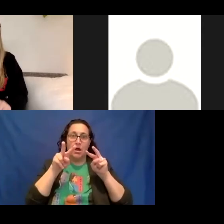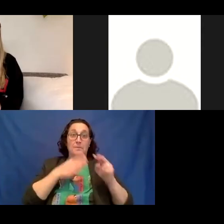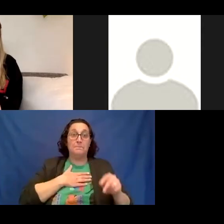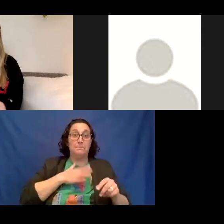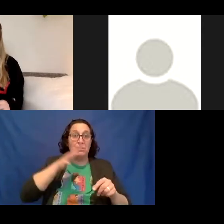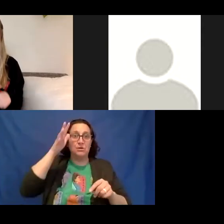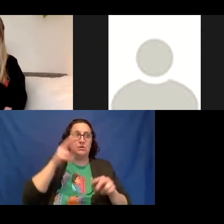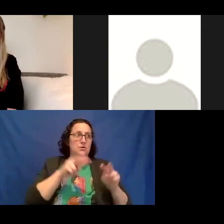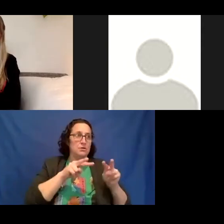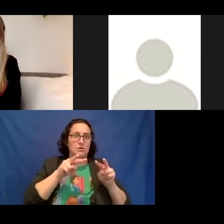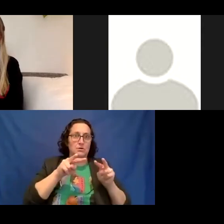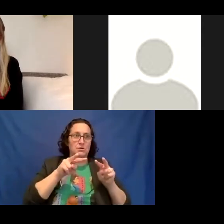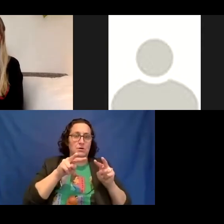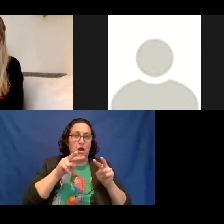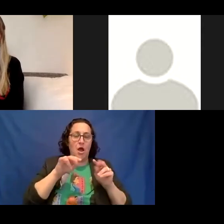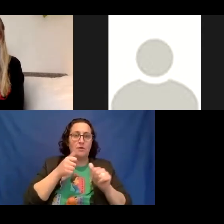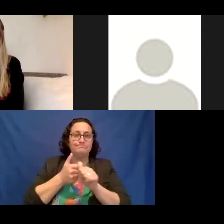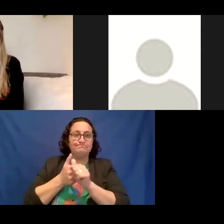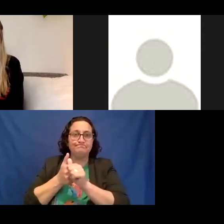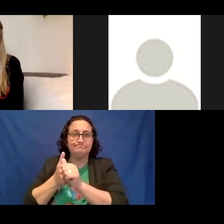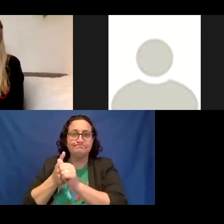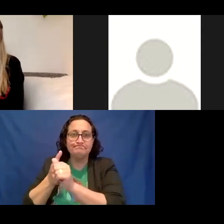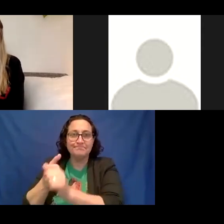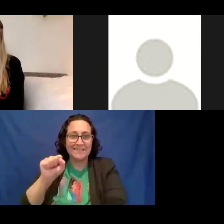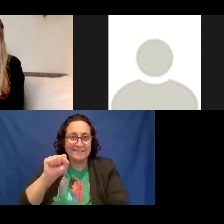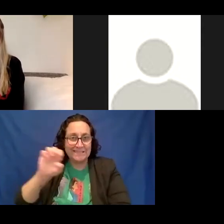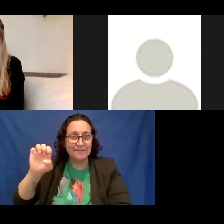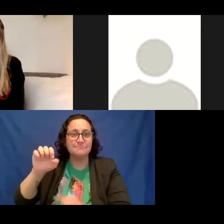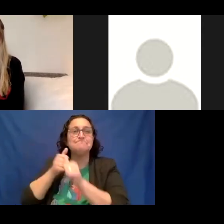so they would invent signed systems to represent English manually and visually,